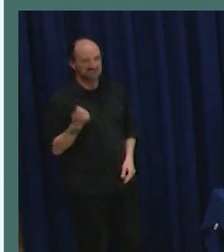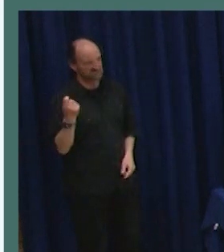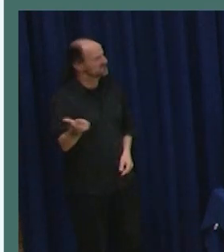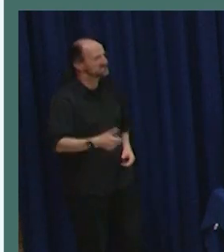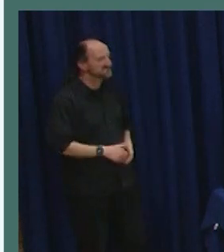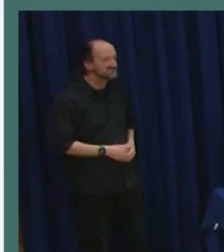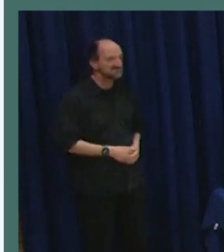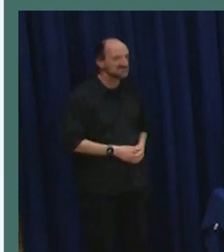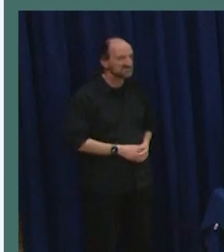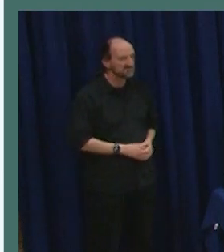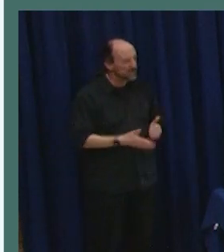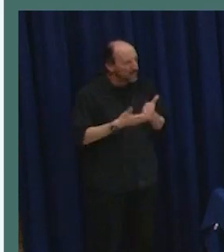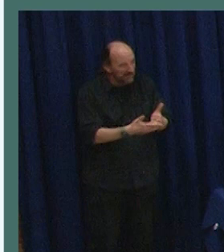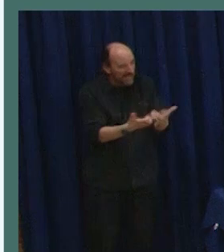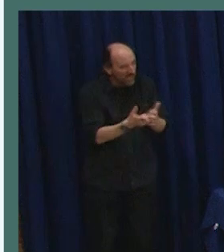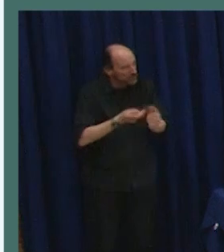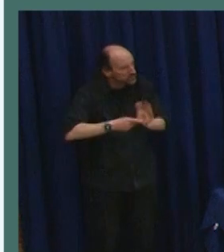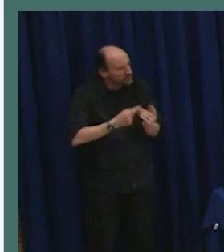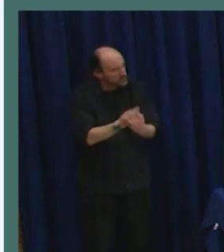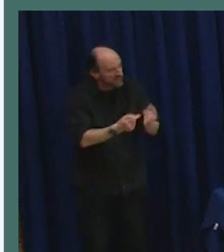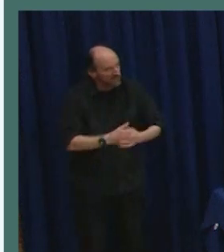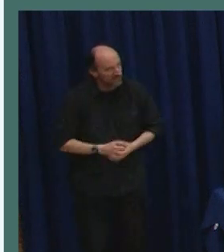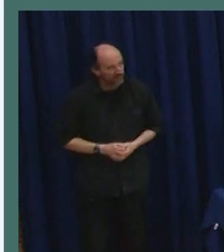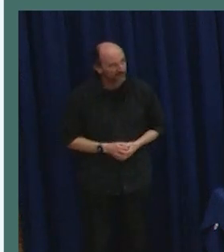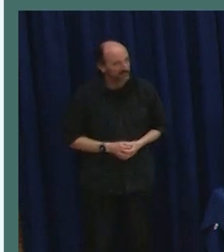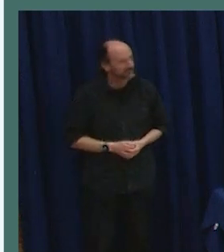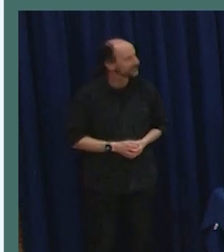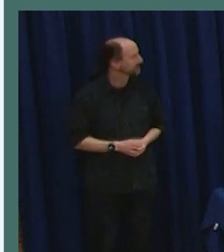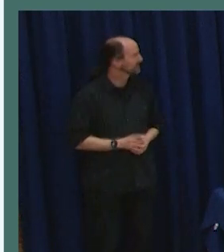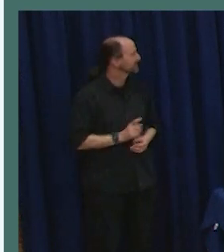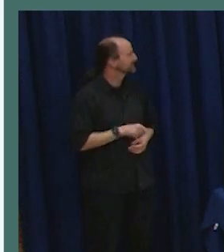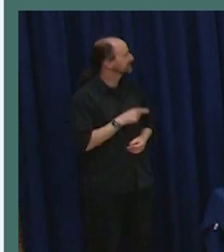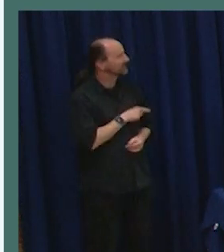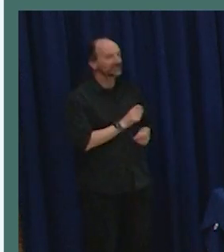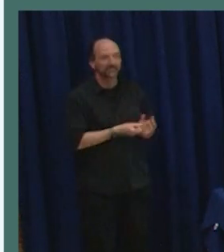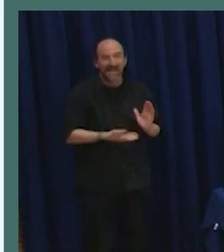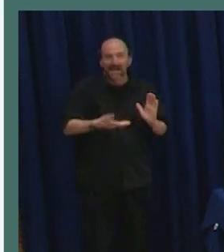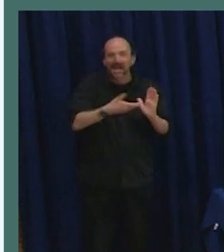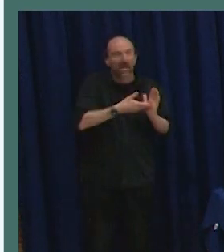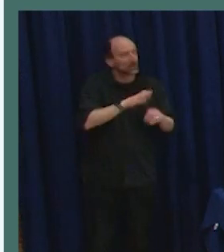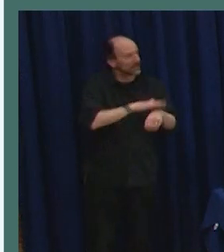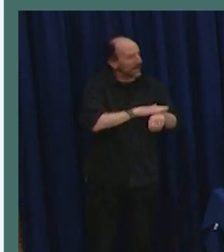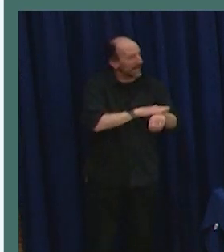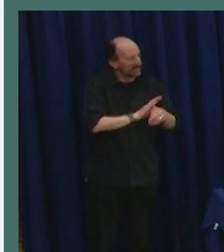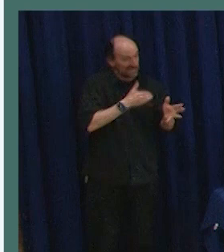how to organize themselves, and extra time, being more lenient about deadlines, extra time in exams,